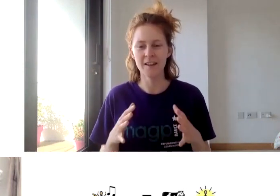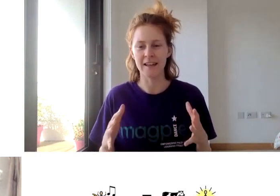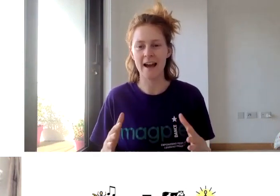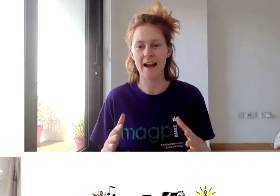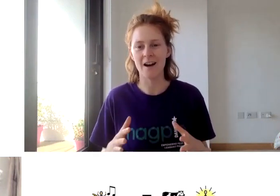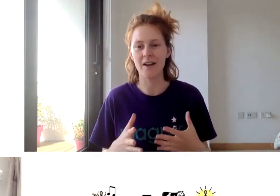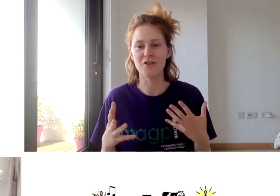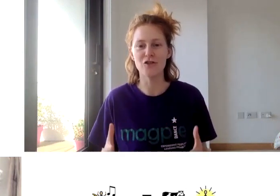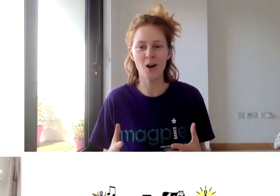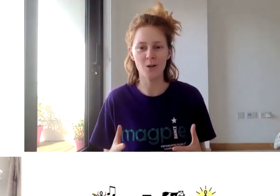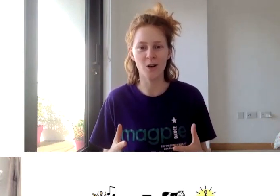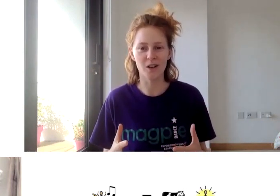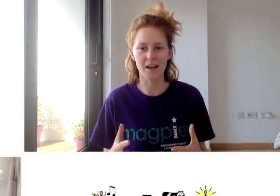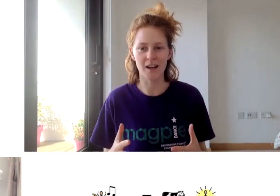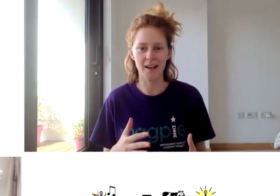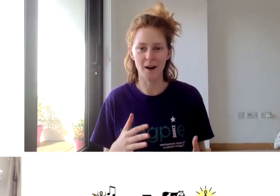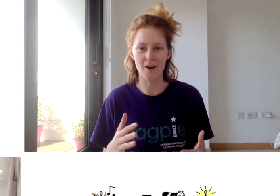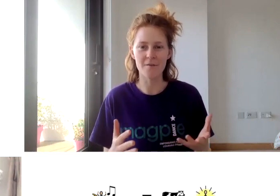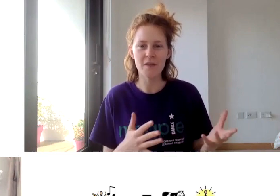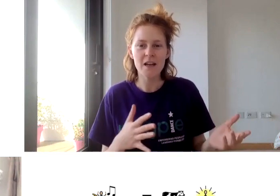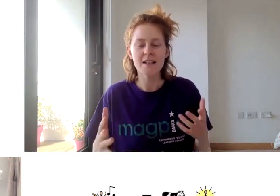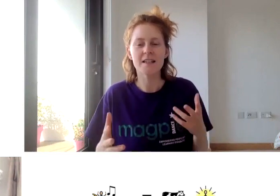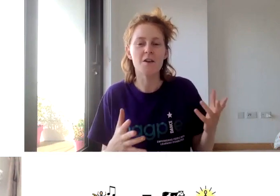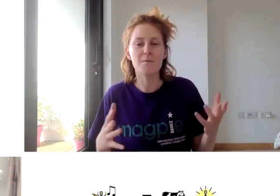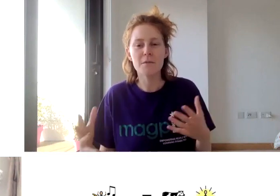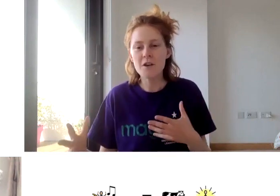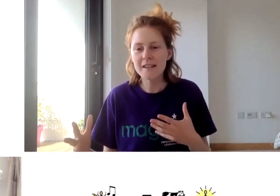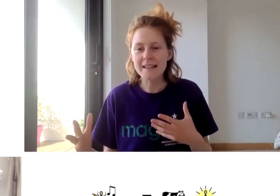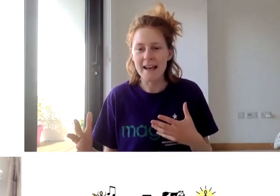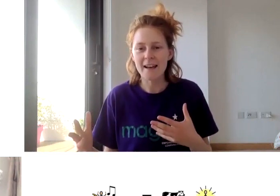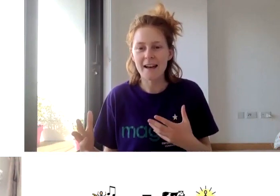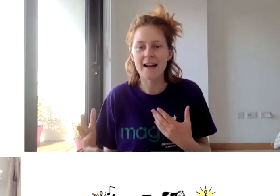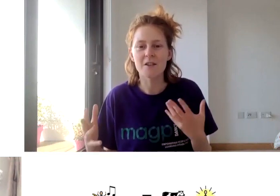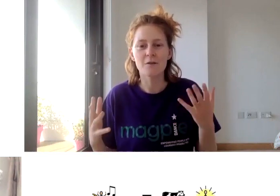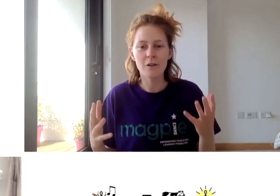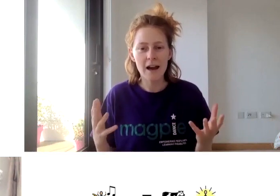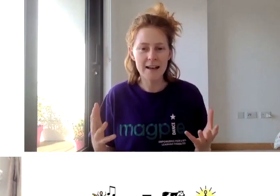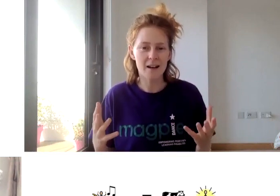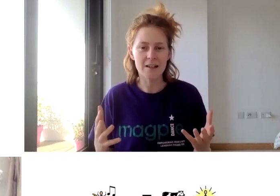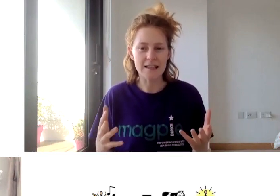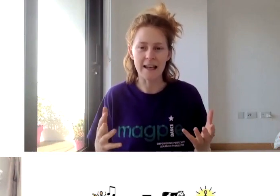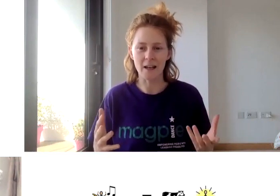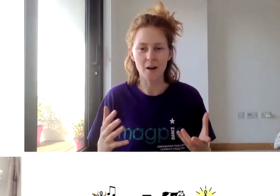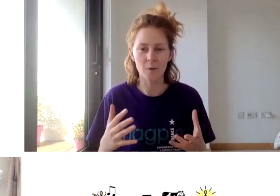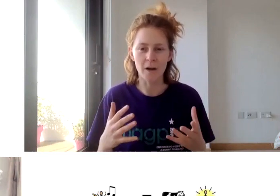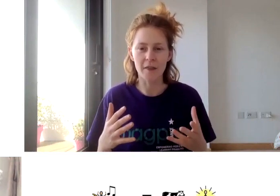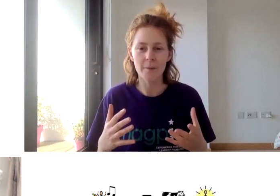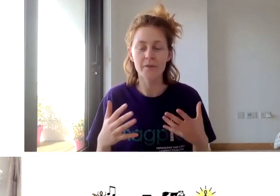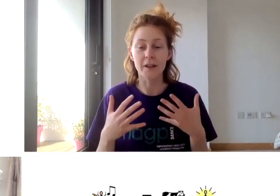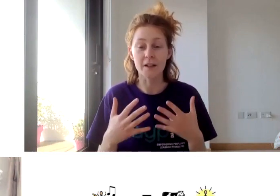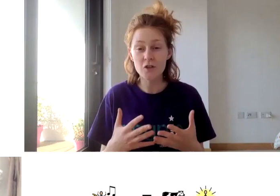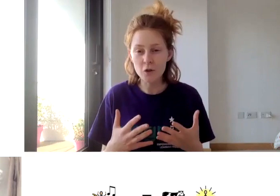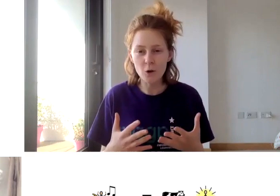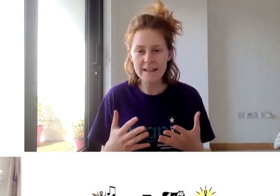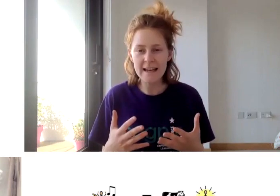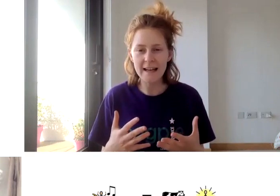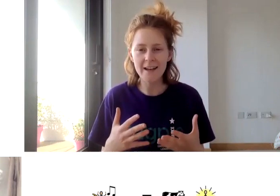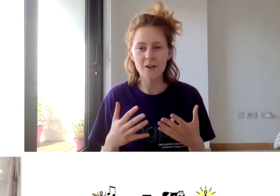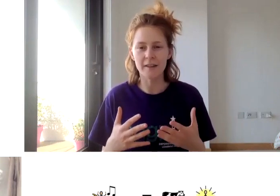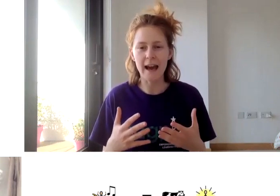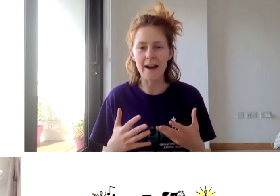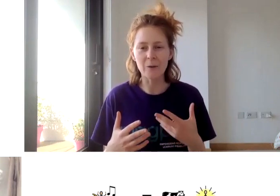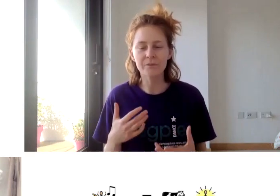the cow is no longer alive so the music has a really close link with the storytelling of the cow